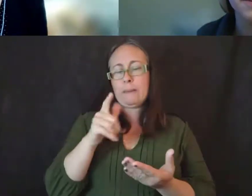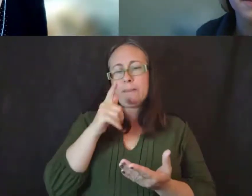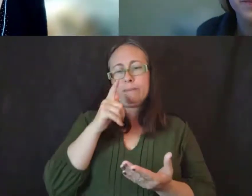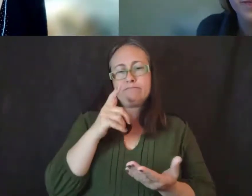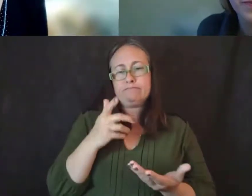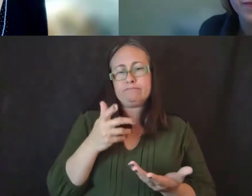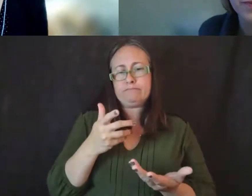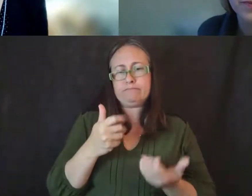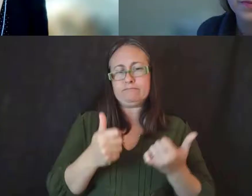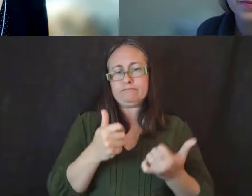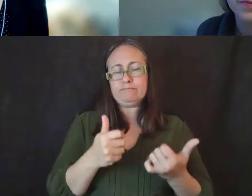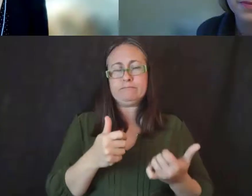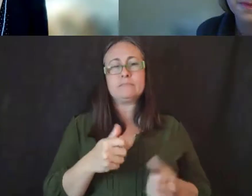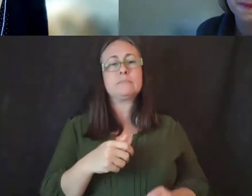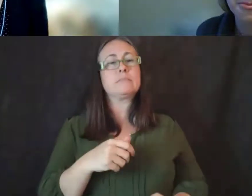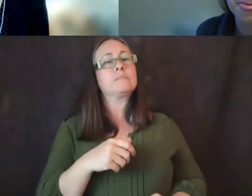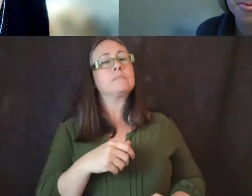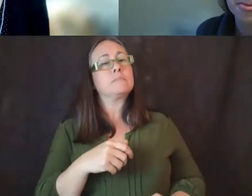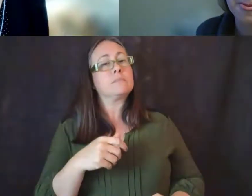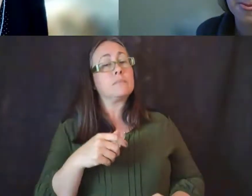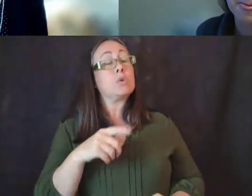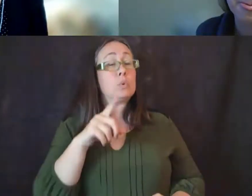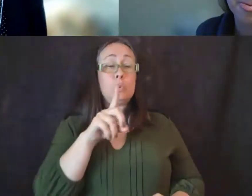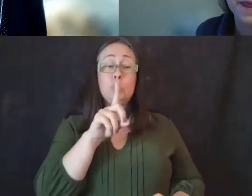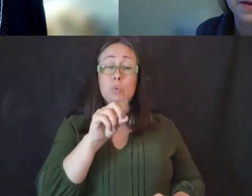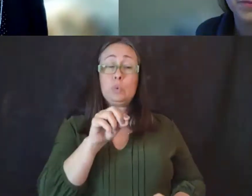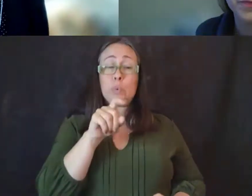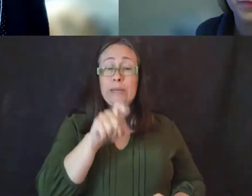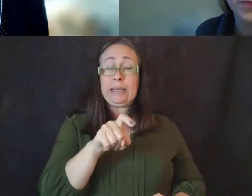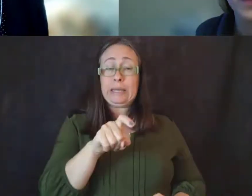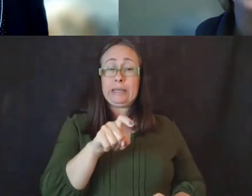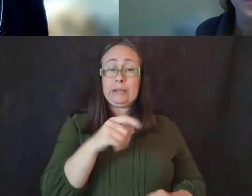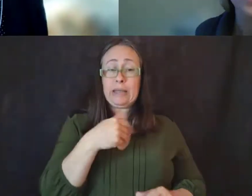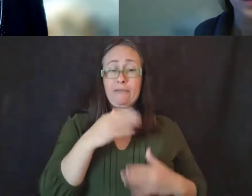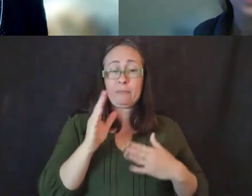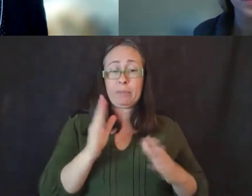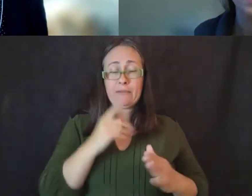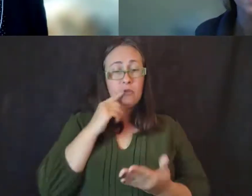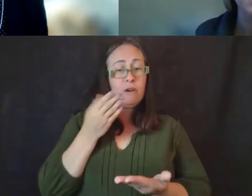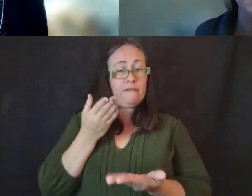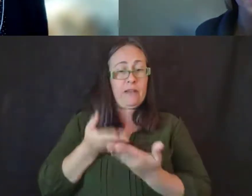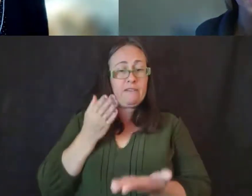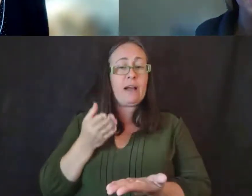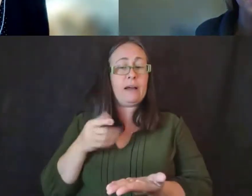Patricia Valdez: Right, and so we … You do need to have a plan for verifying that, and that's really …